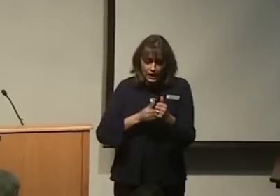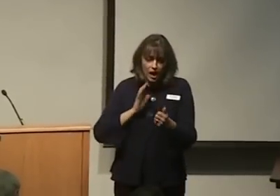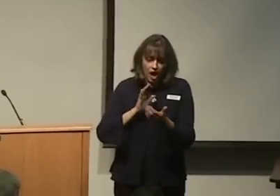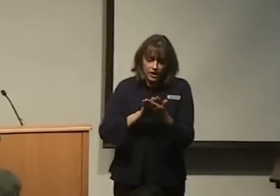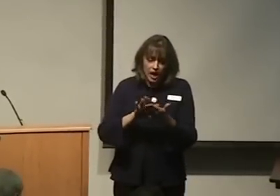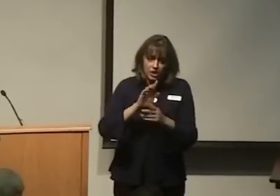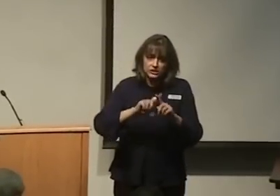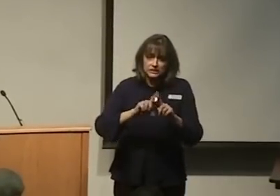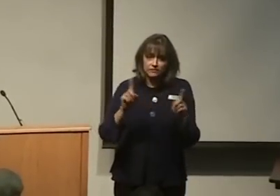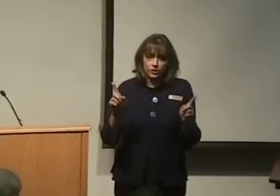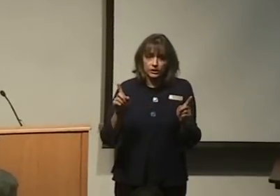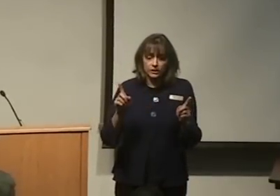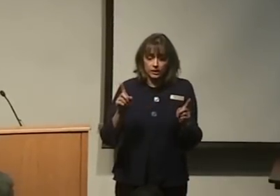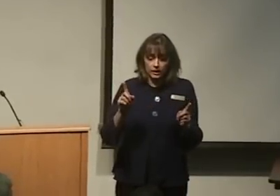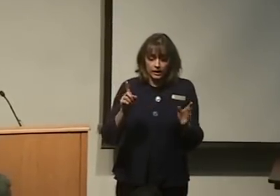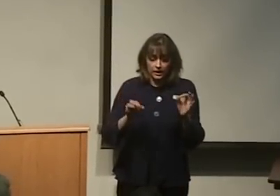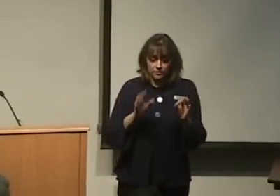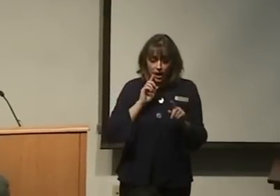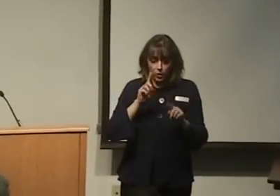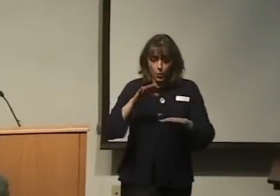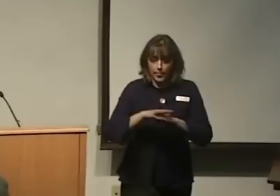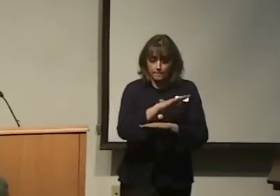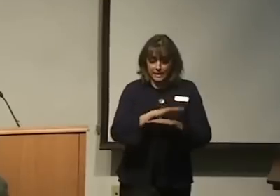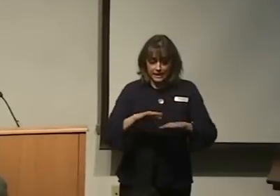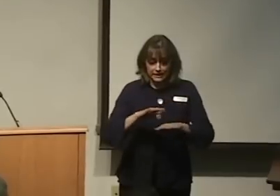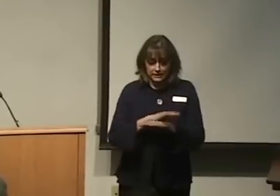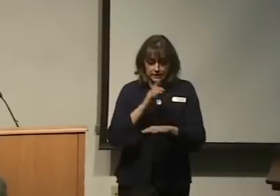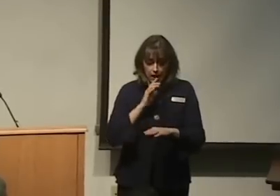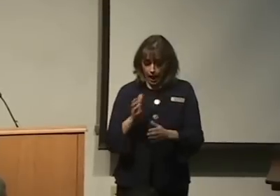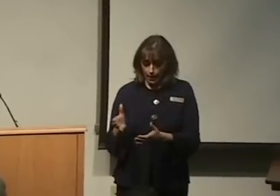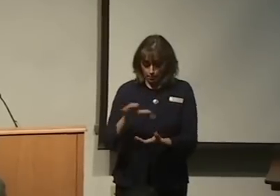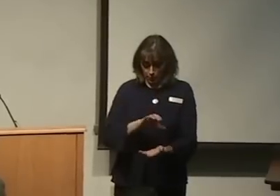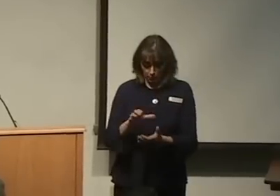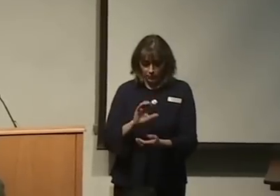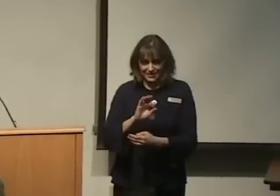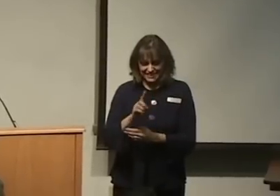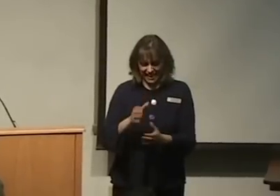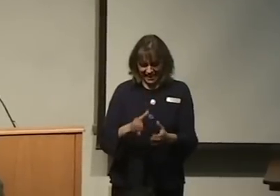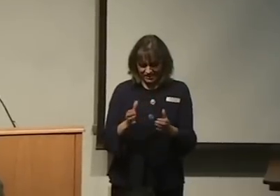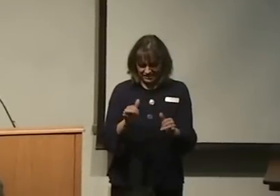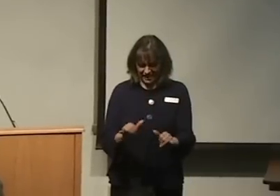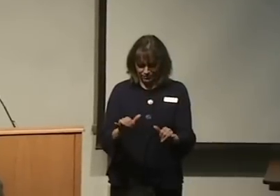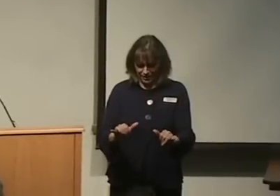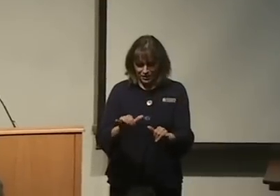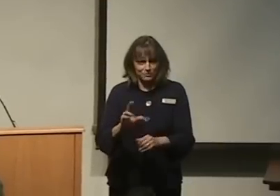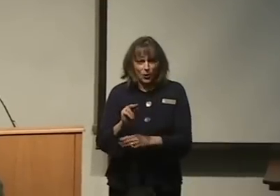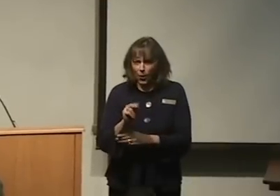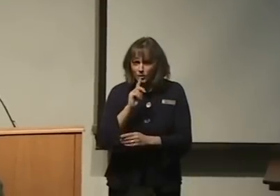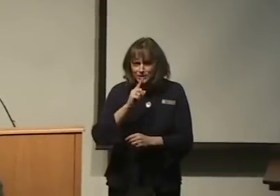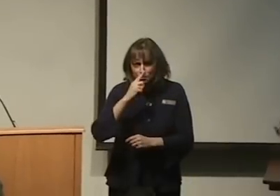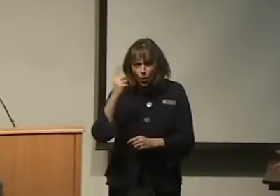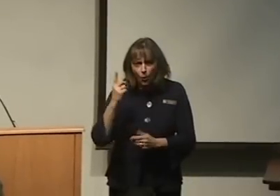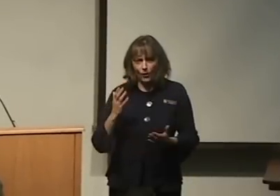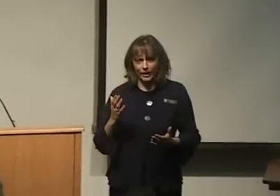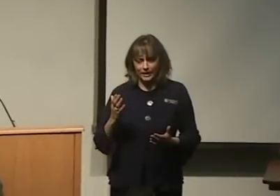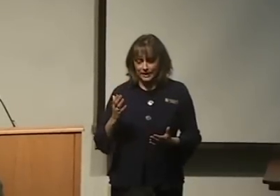That would be really boring. Why would I rebuild -- I did that one before. The challenge is to think of something new and different that I haven't done yet.